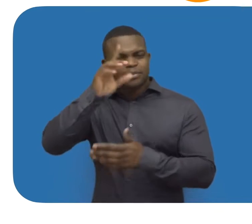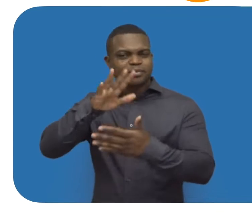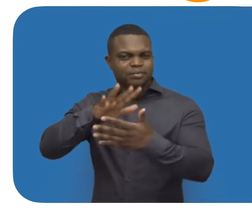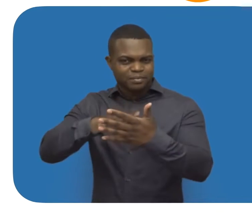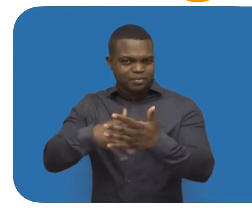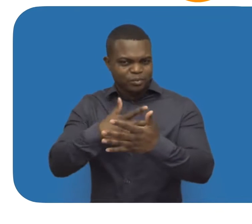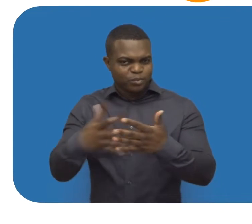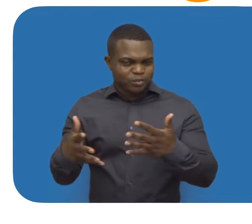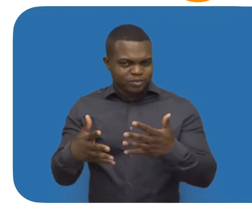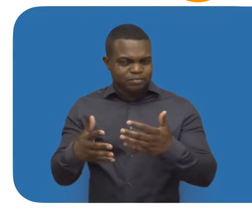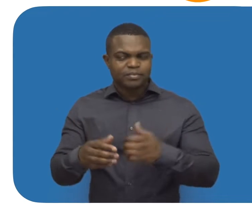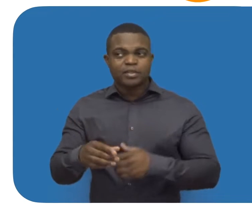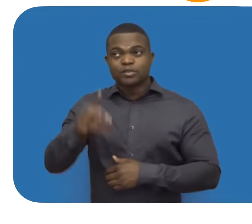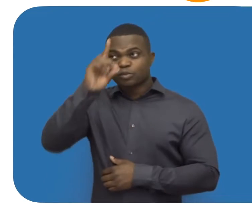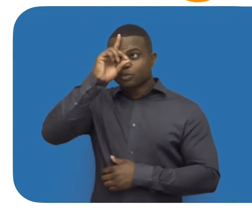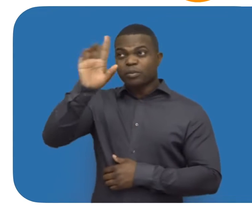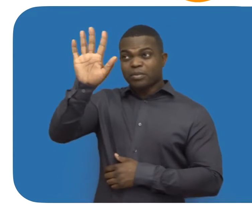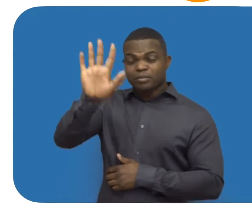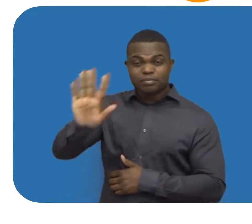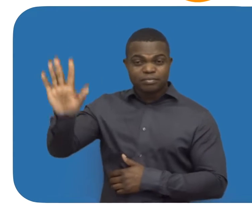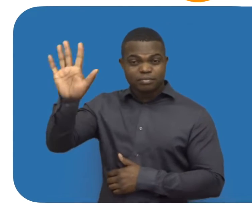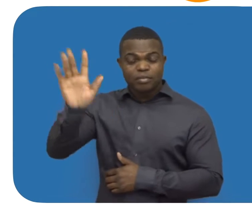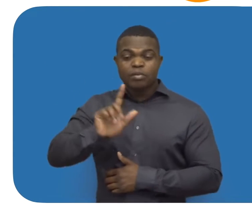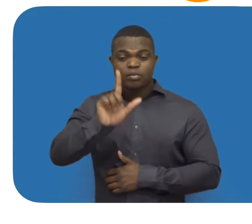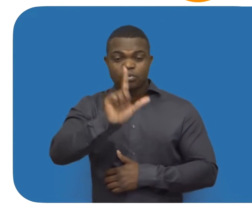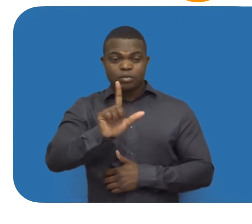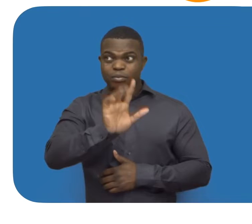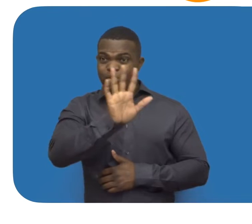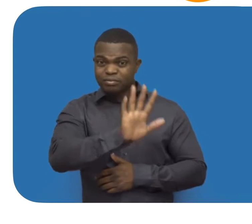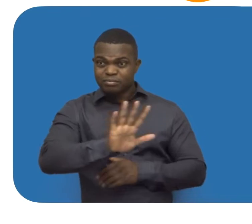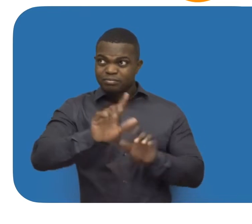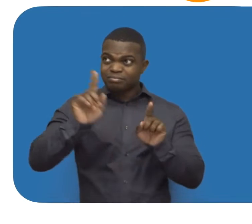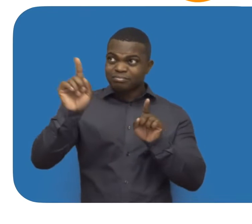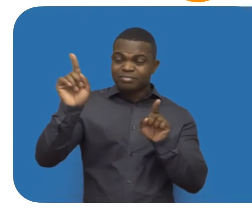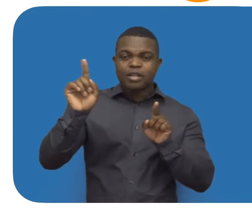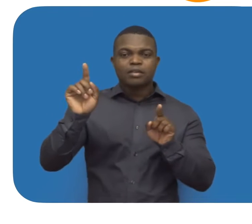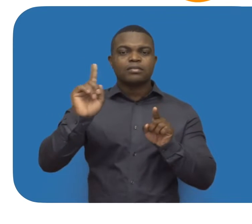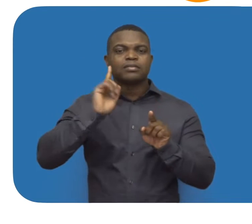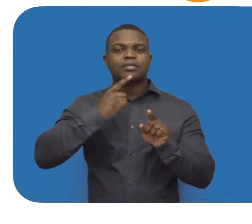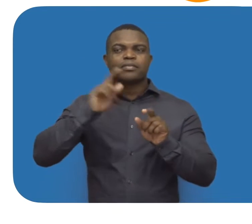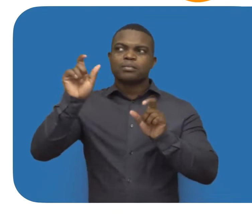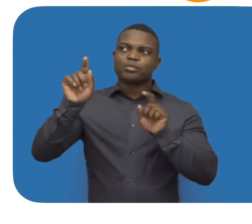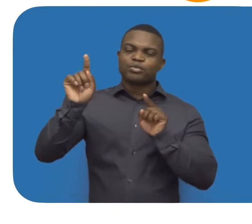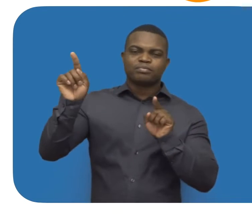meaning German Sign Language, which is a signed language that is primarily used in Germany and Luxembourg.